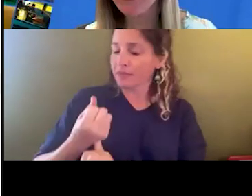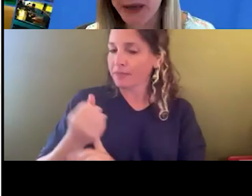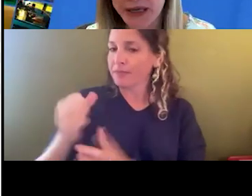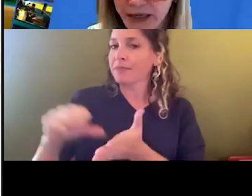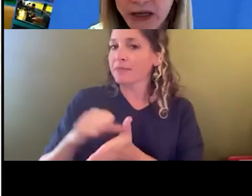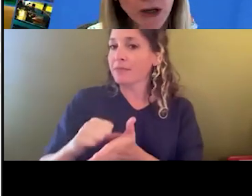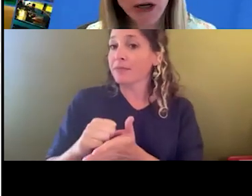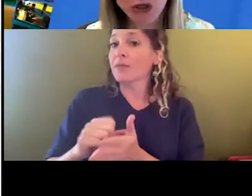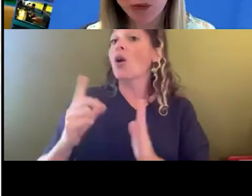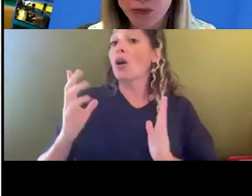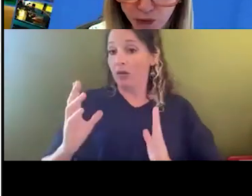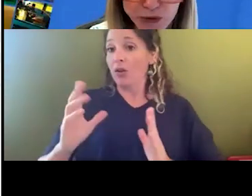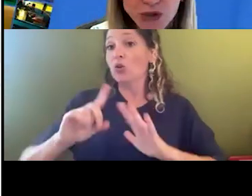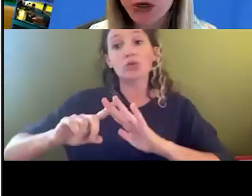beginning on October 1st,